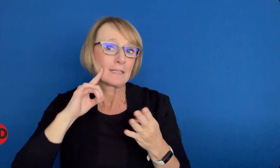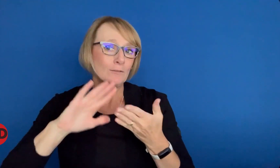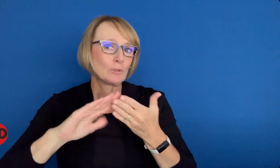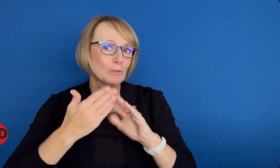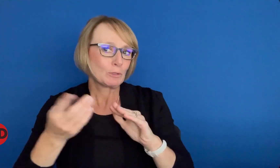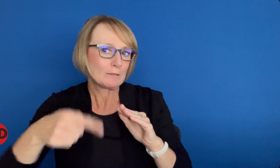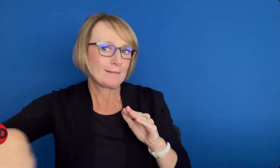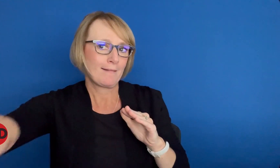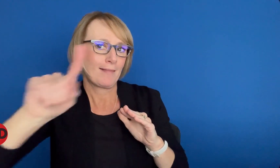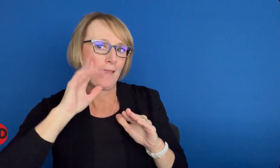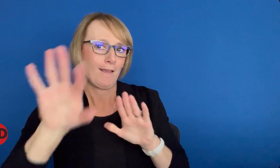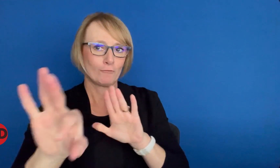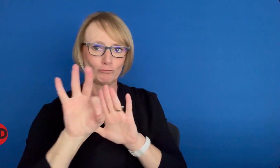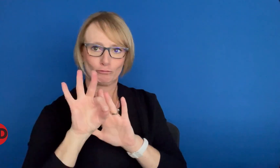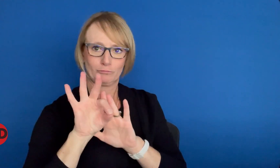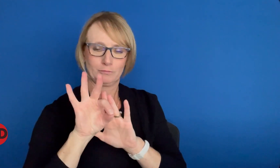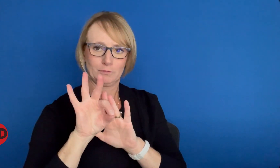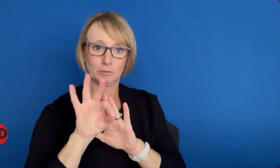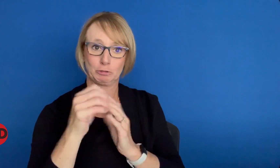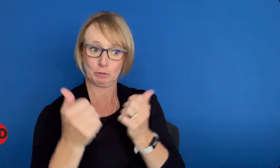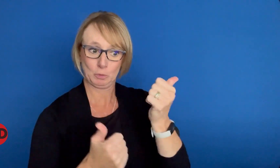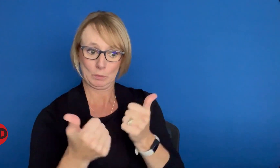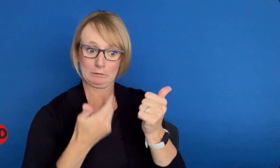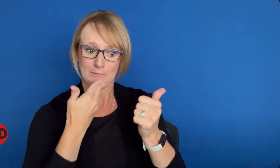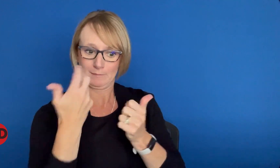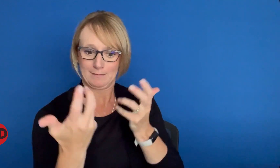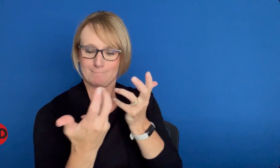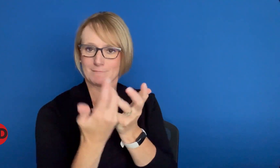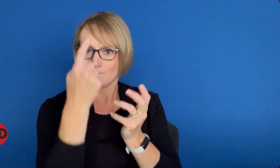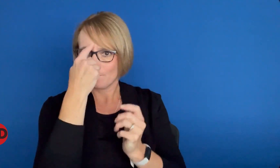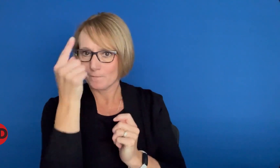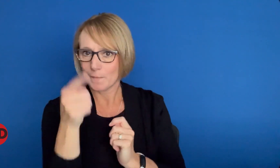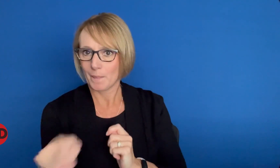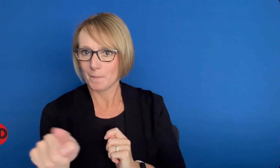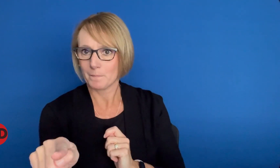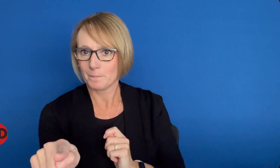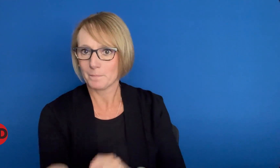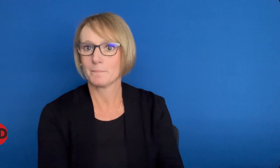service works best for them.